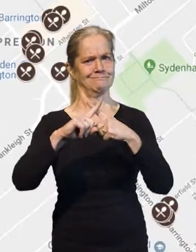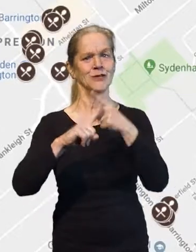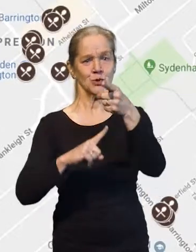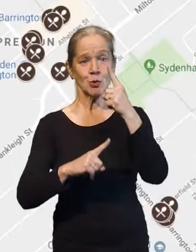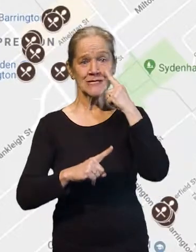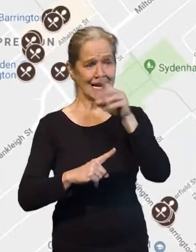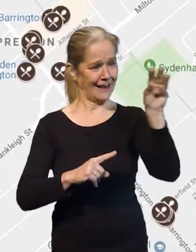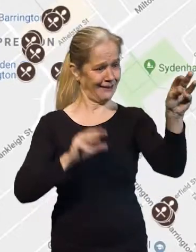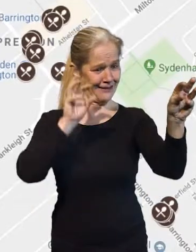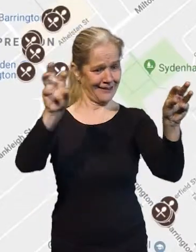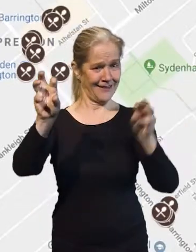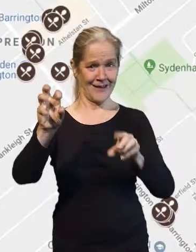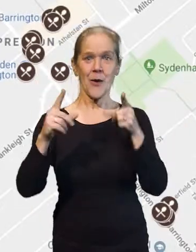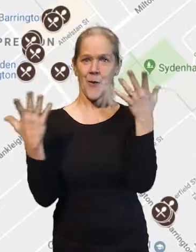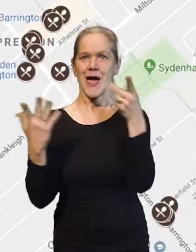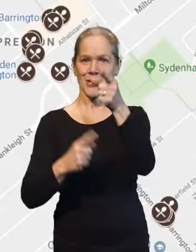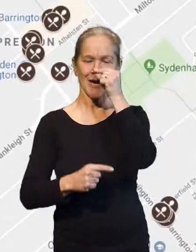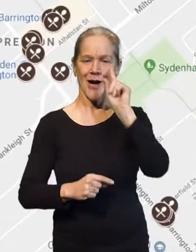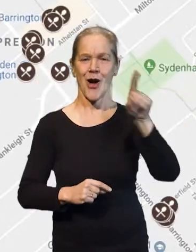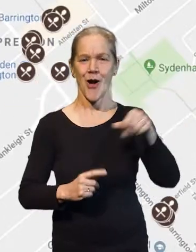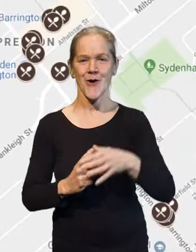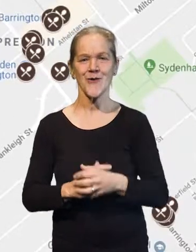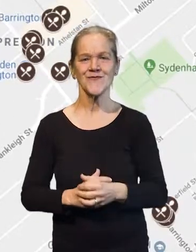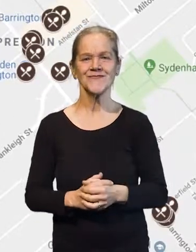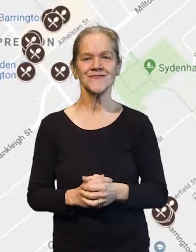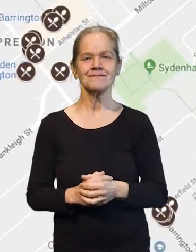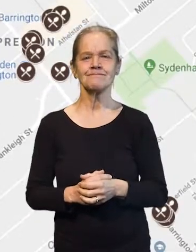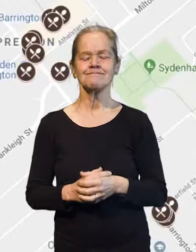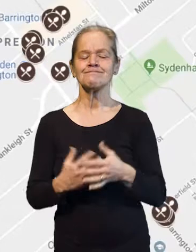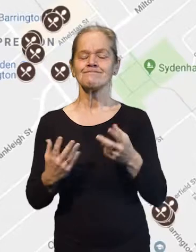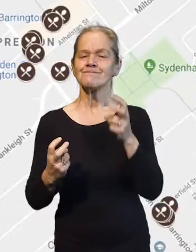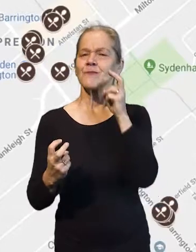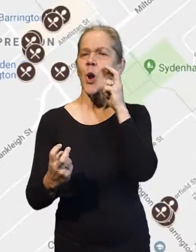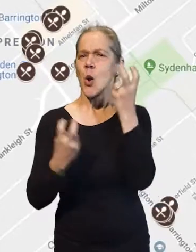like a knife and a fork. So let's try and find something specific.